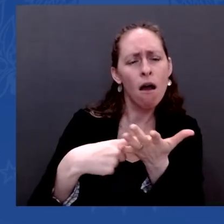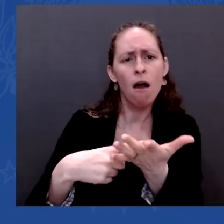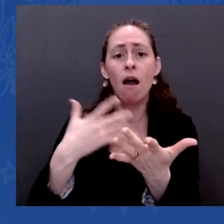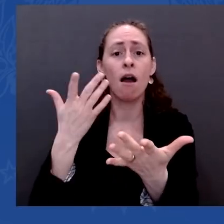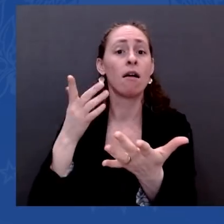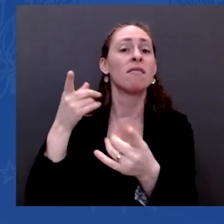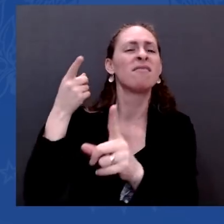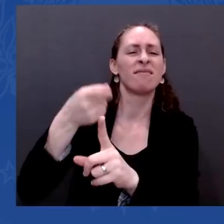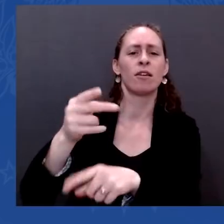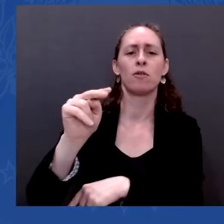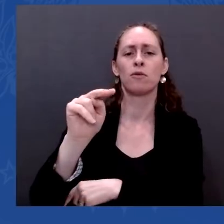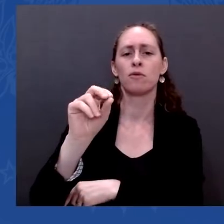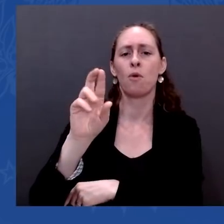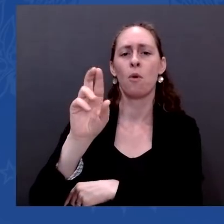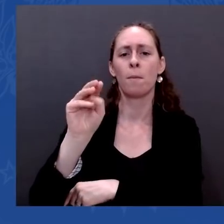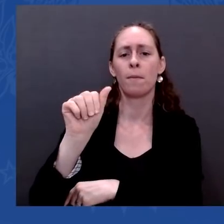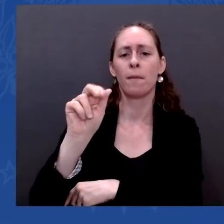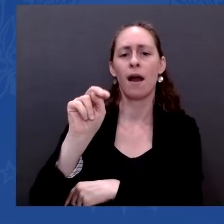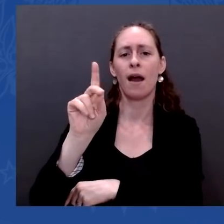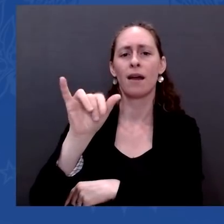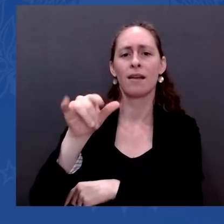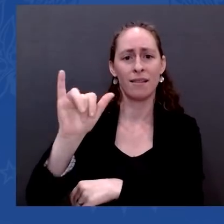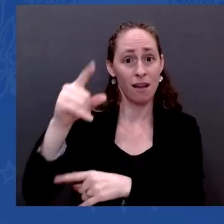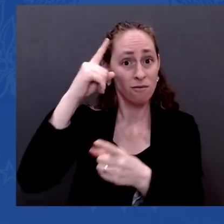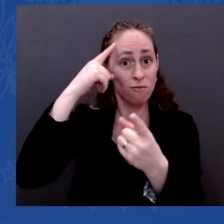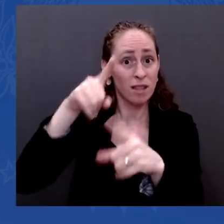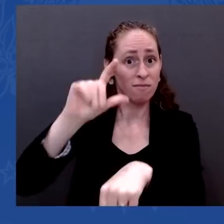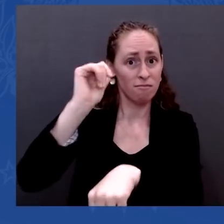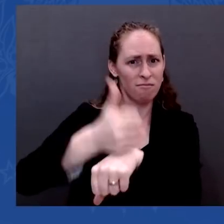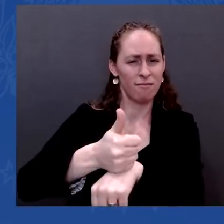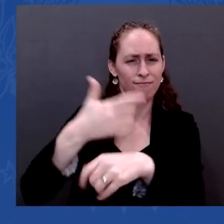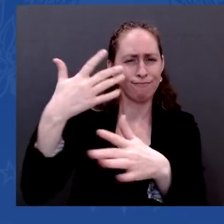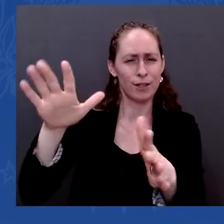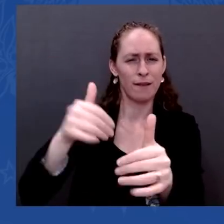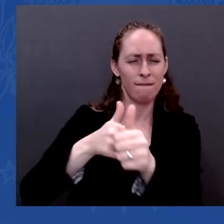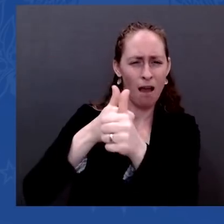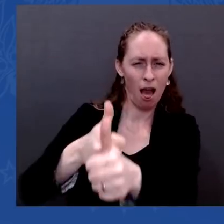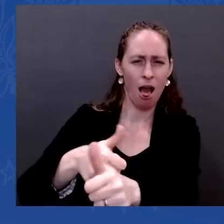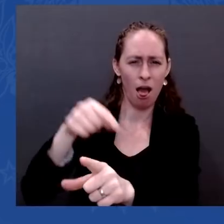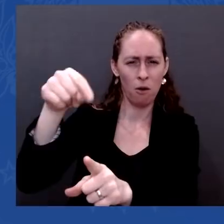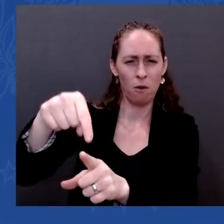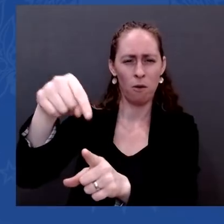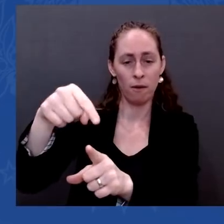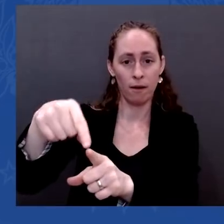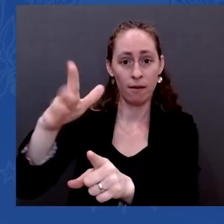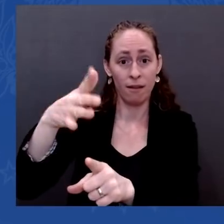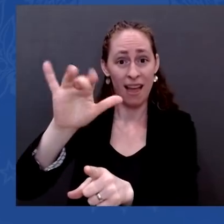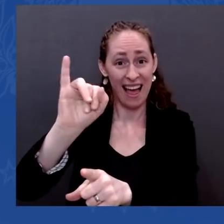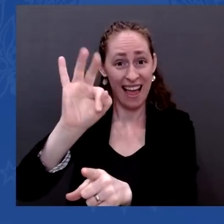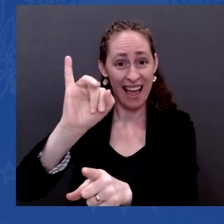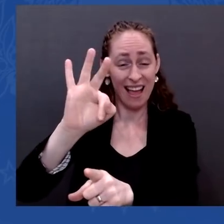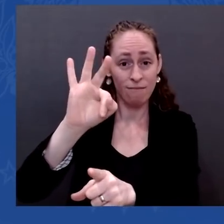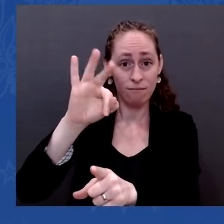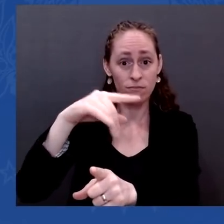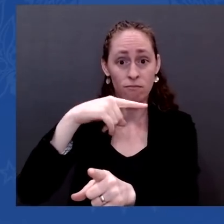we are jointly ready and all of NATO is ready. Today, the Chancellor and I discussed our close cooperation